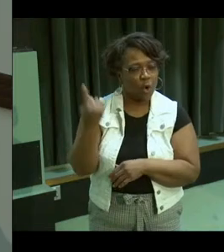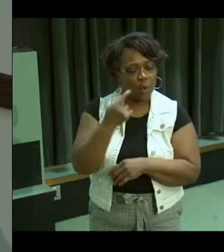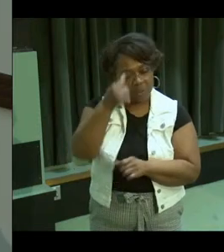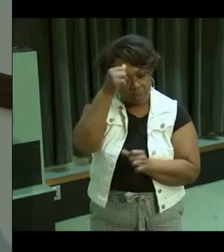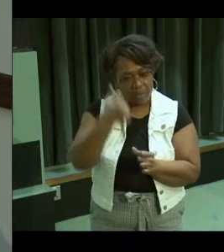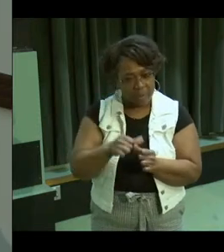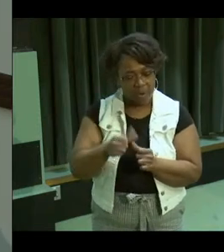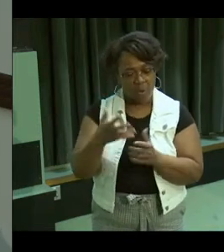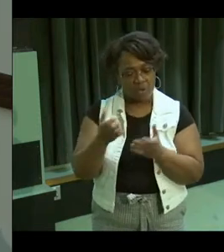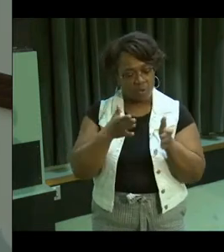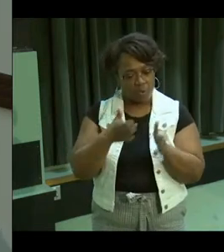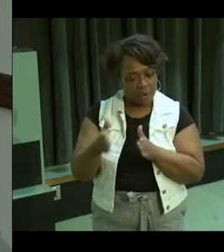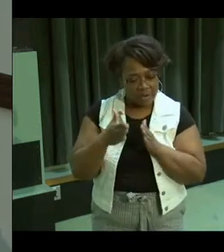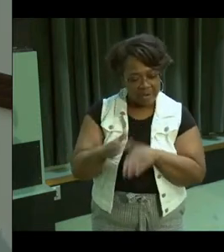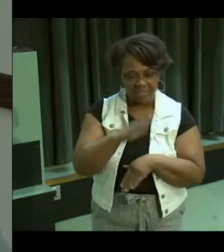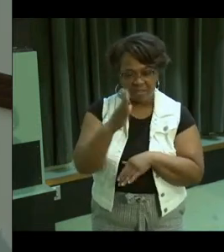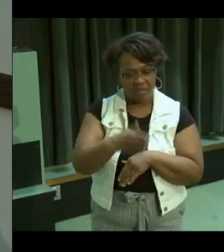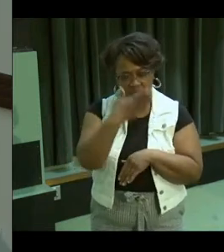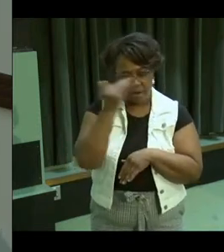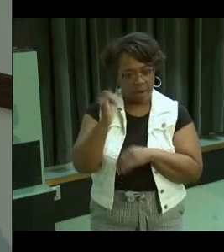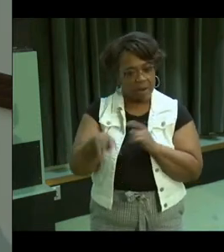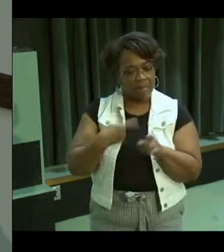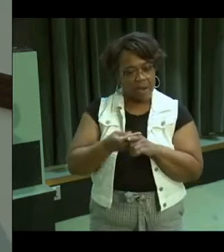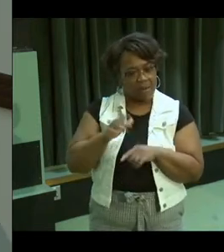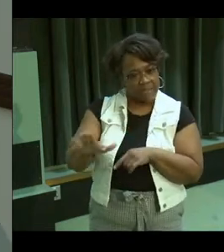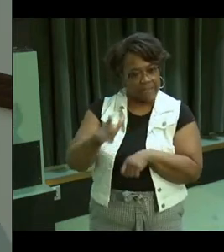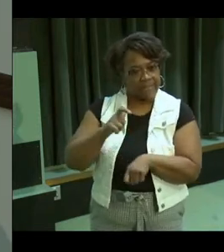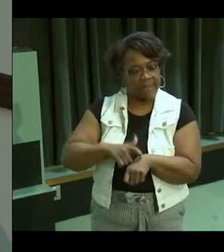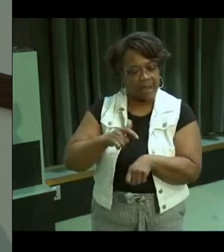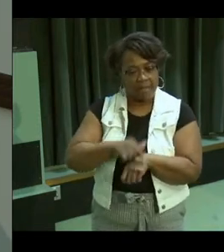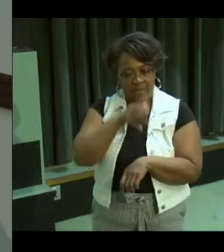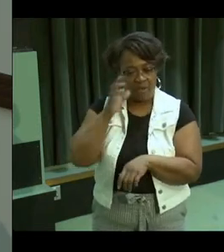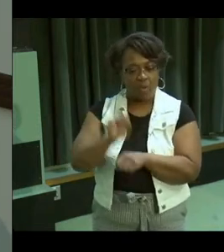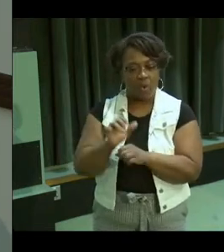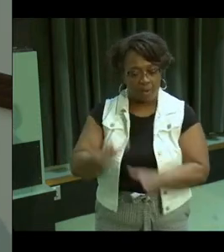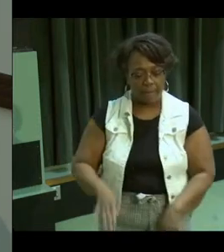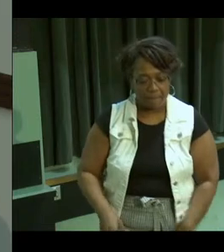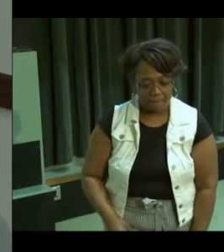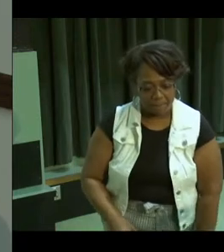wanted to organize farm workers.